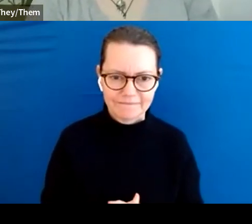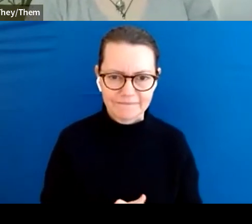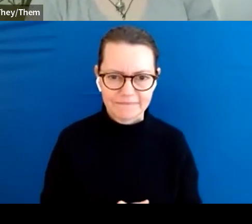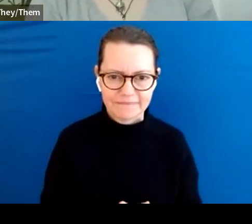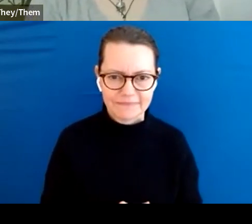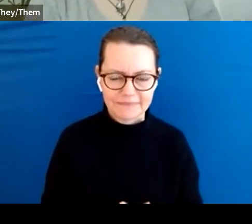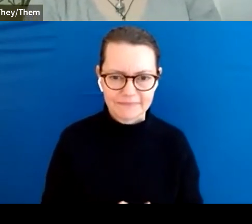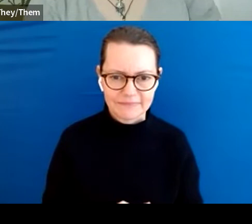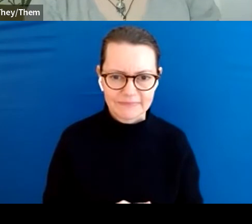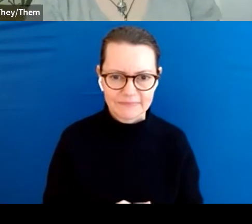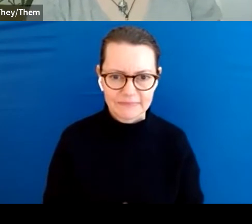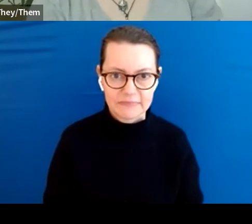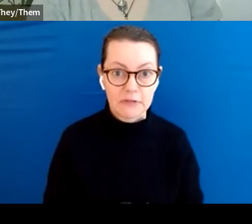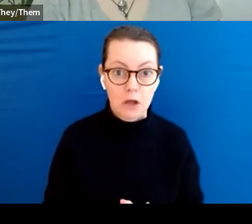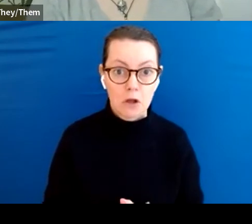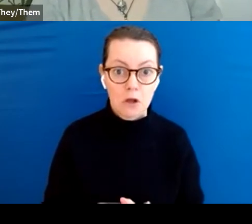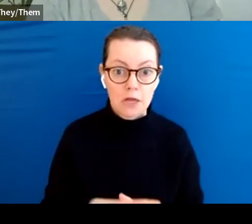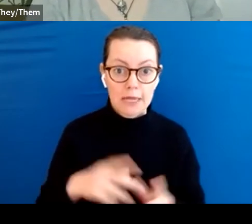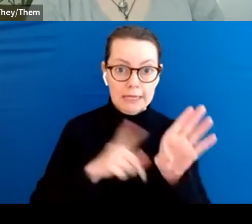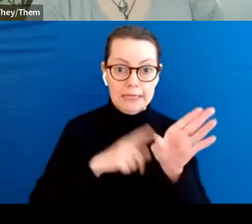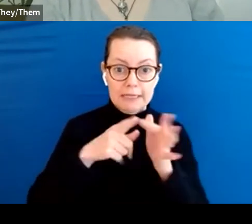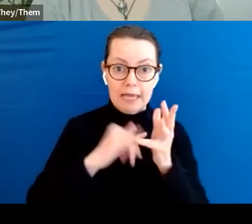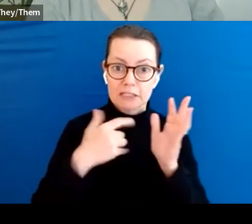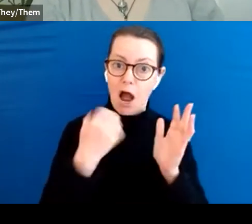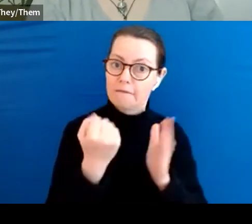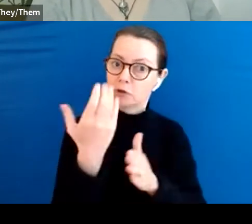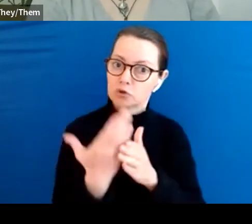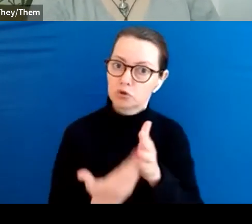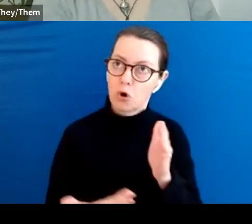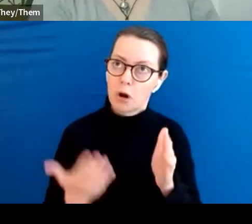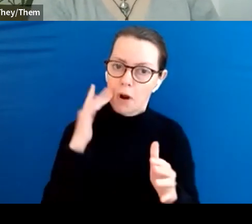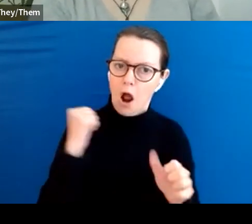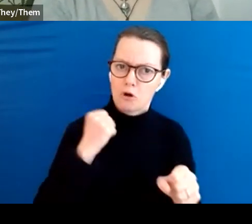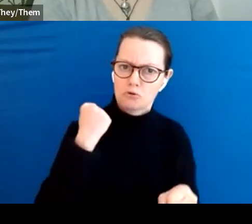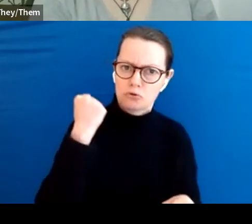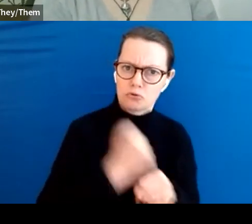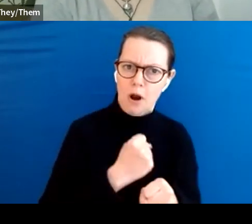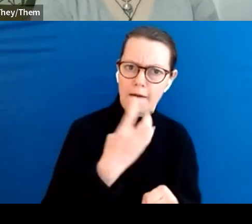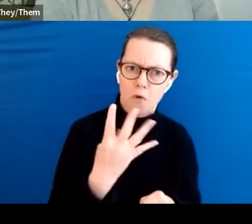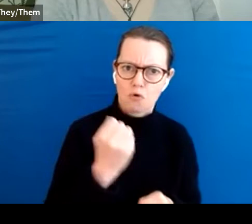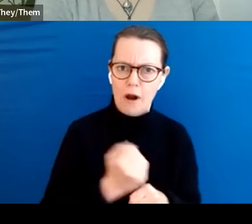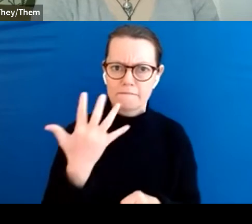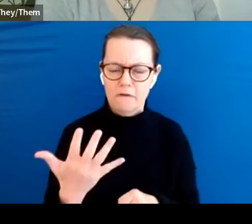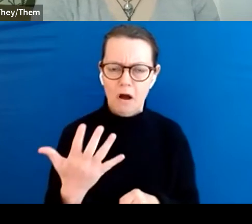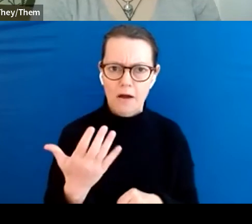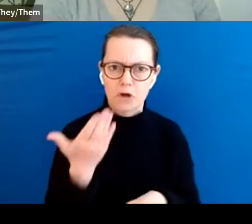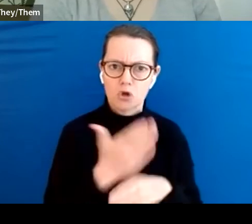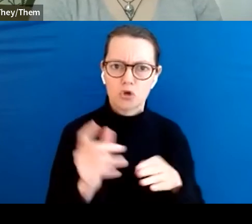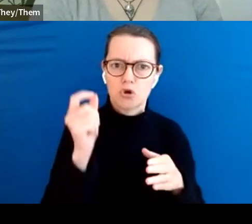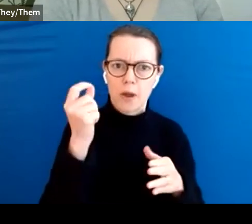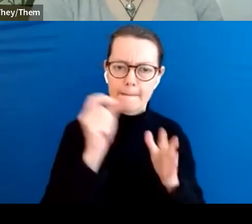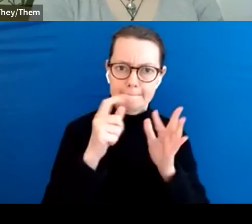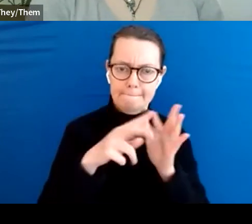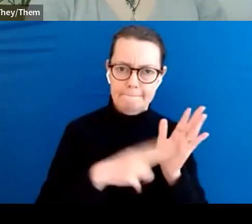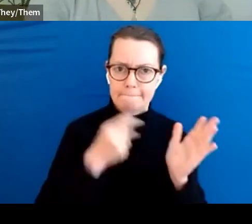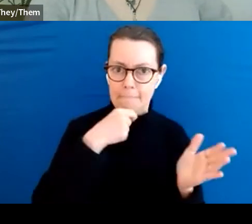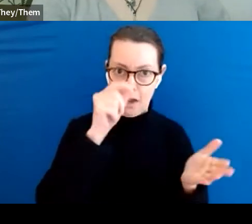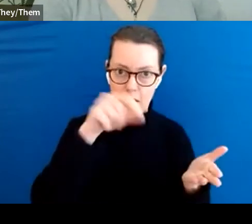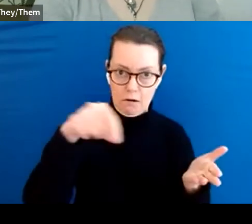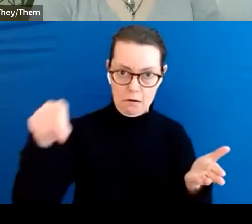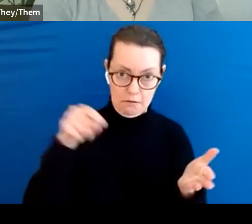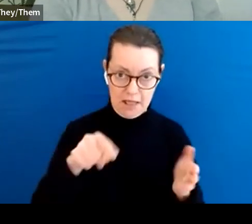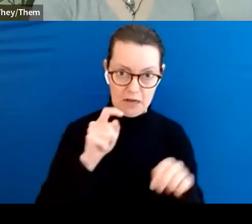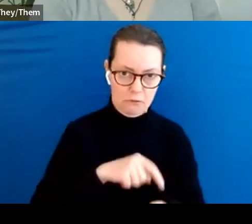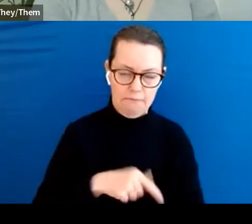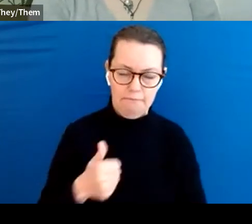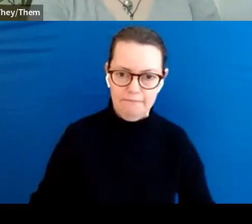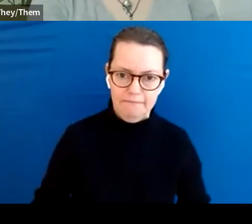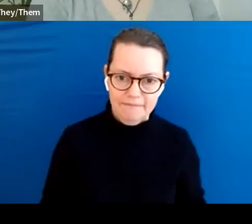Yeah, I do. I've actually got story from my grade four or five when they introduce students to write in pen,